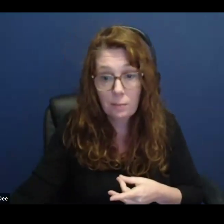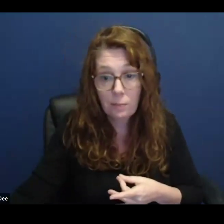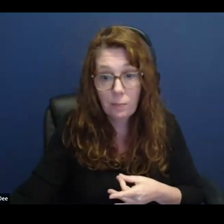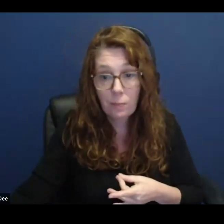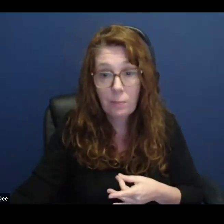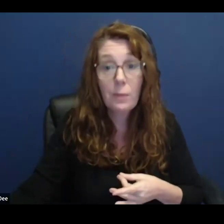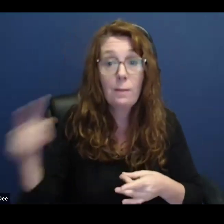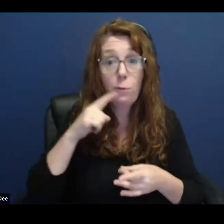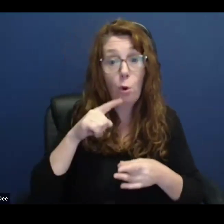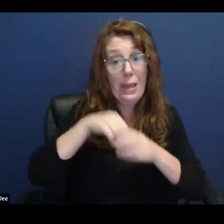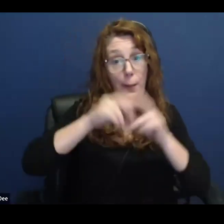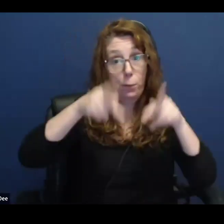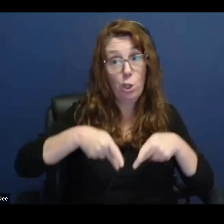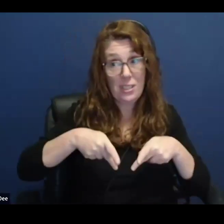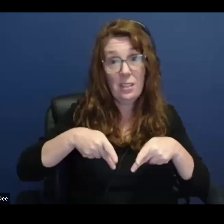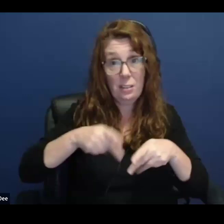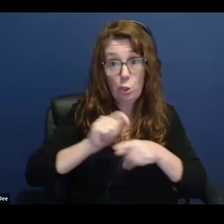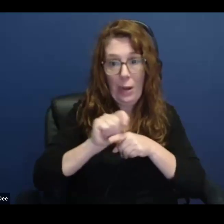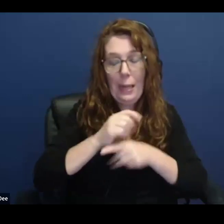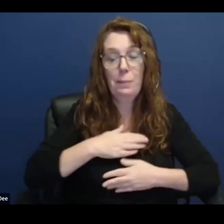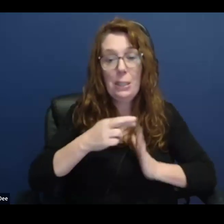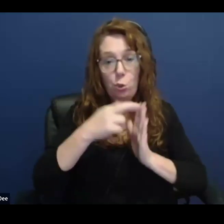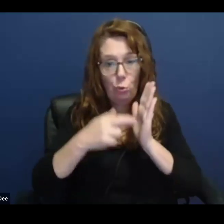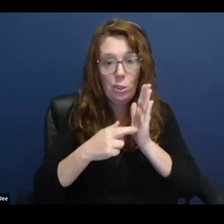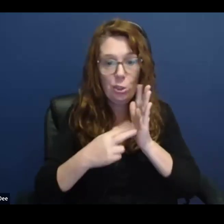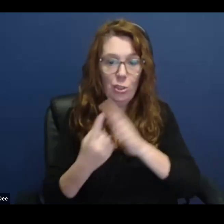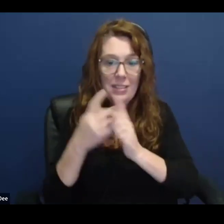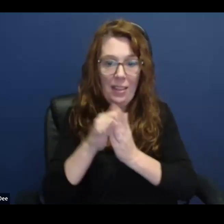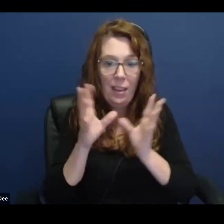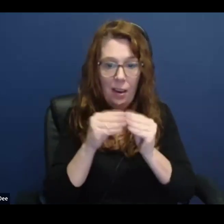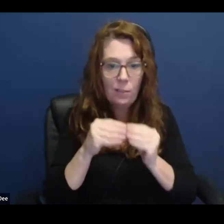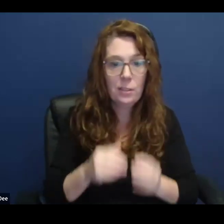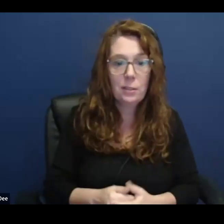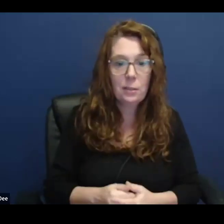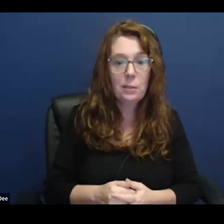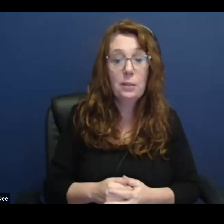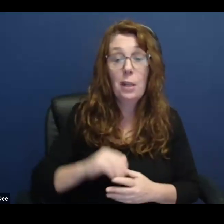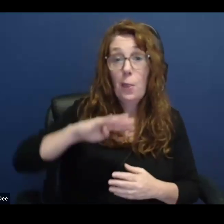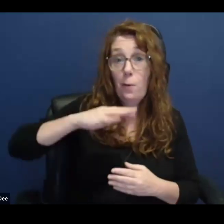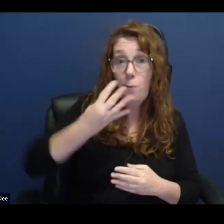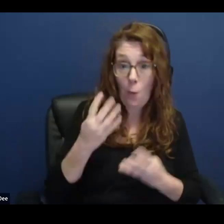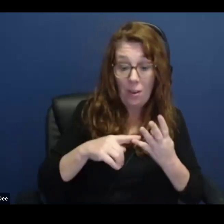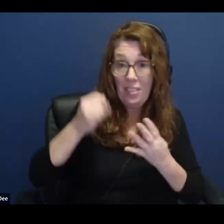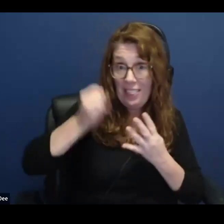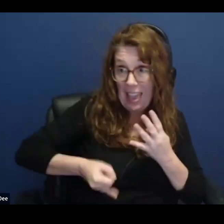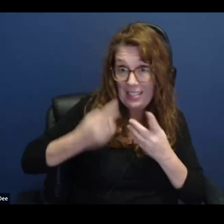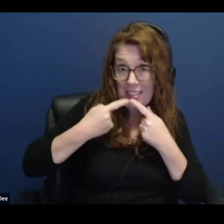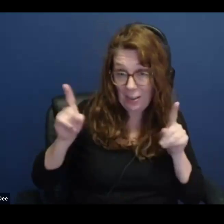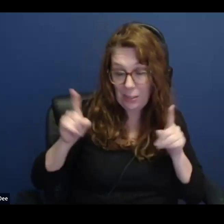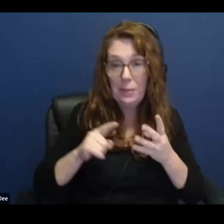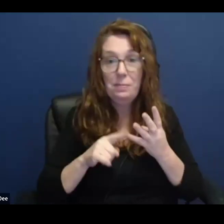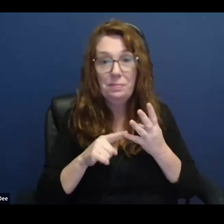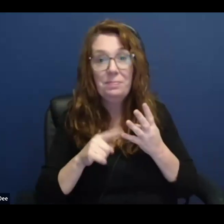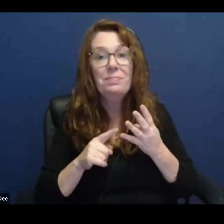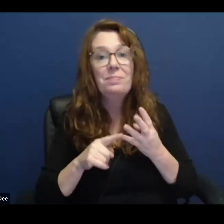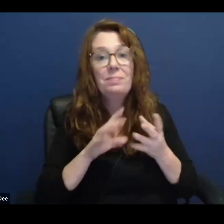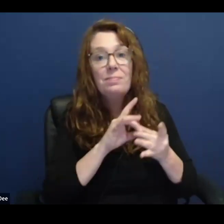register and attend that conference. The fourth and final announcement I have pertains to NAGPRA